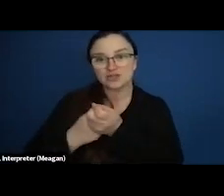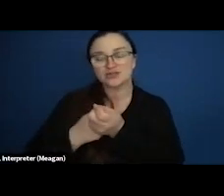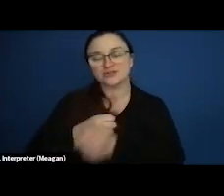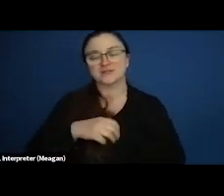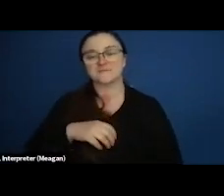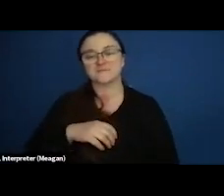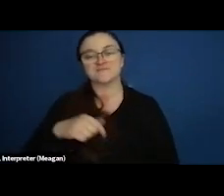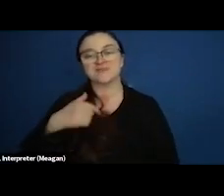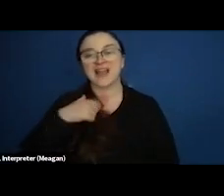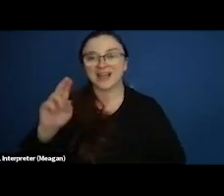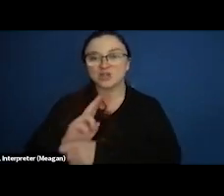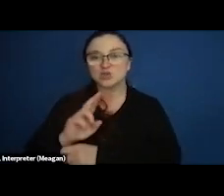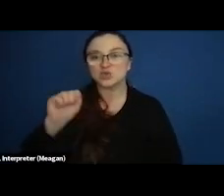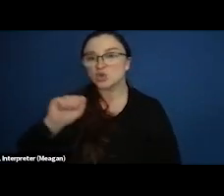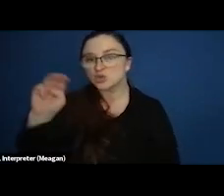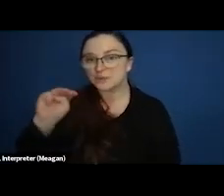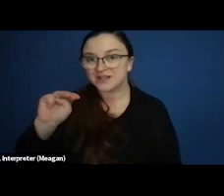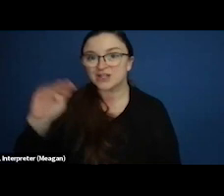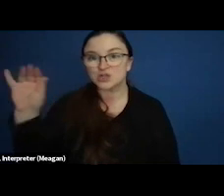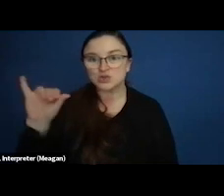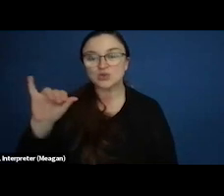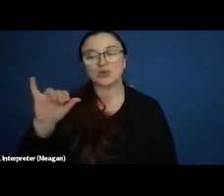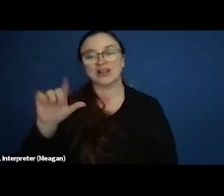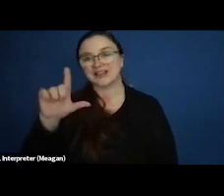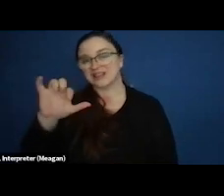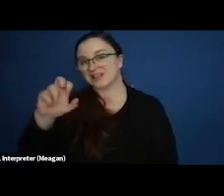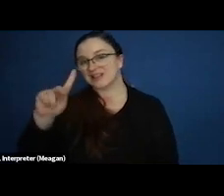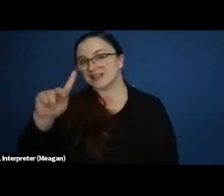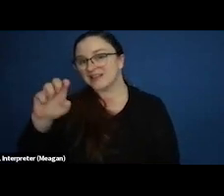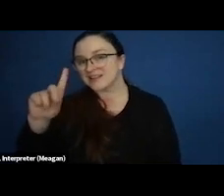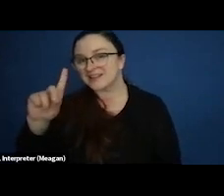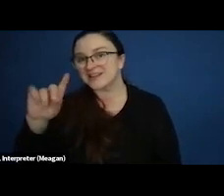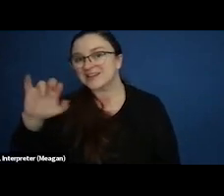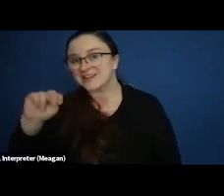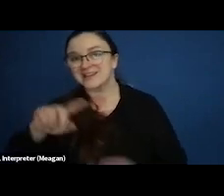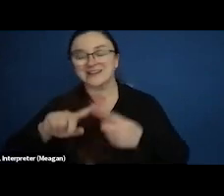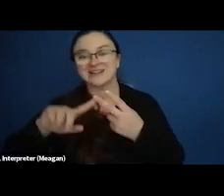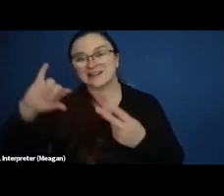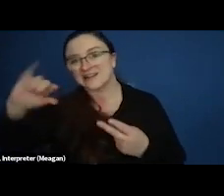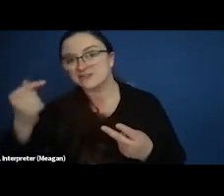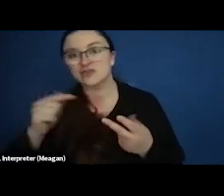I utilize social media outlets like LinkedIn, Instagram, and Facebook, and other sites